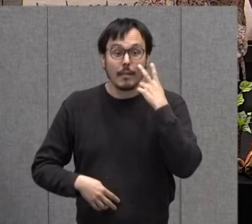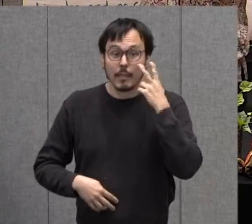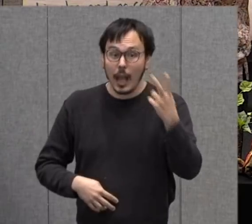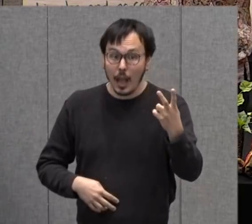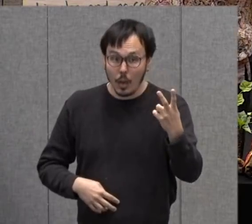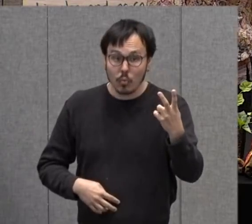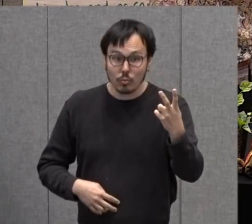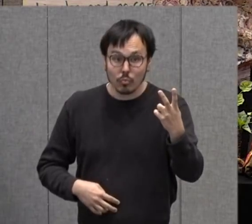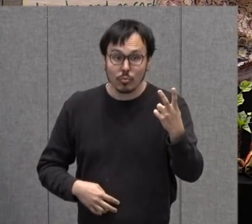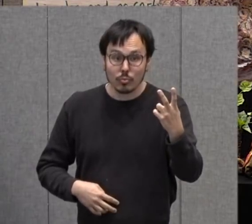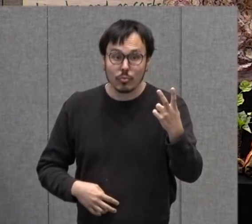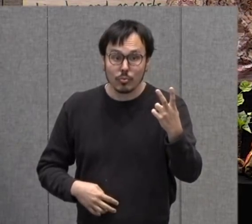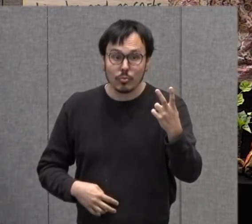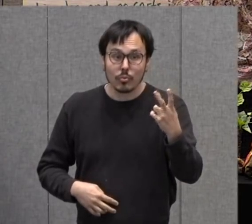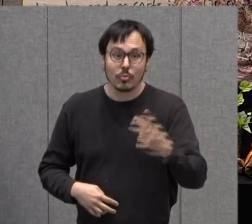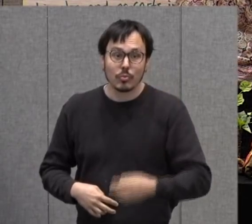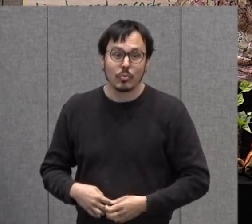I found where